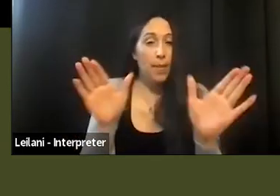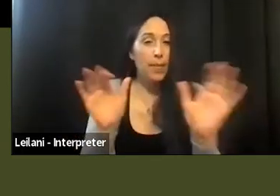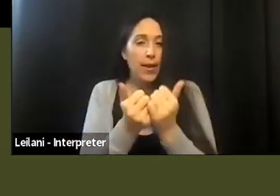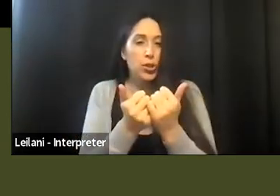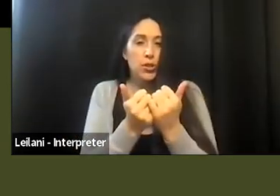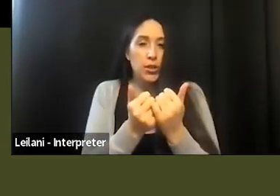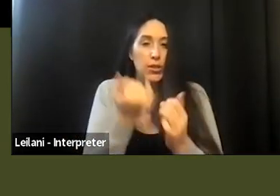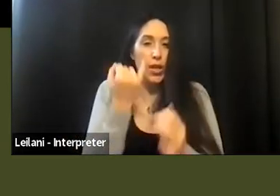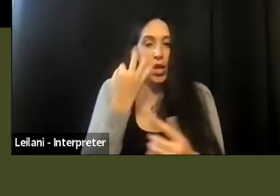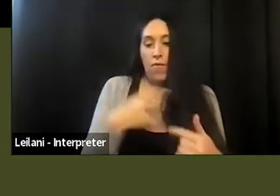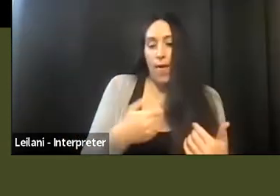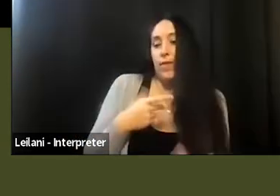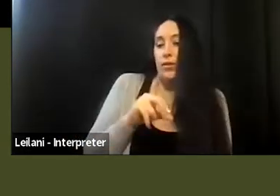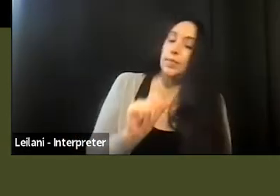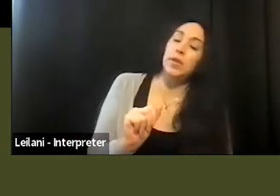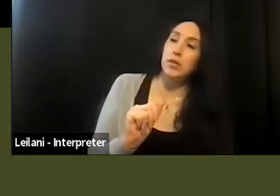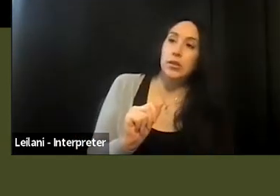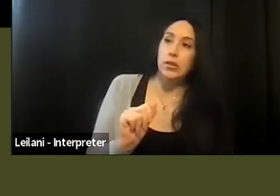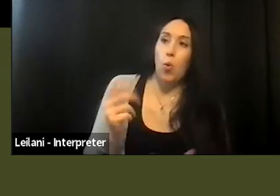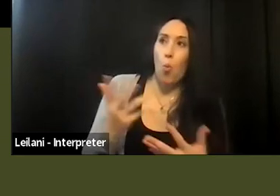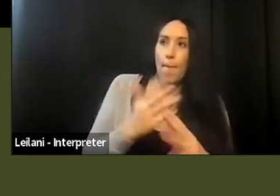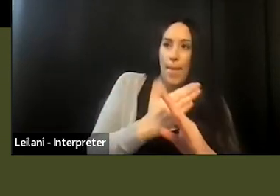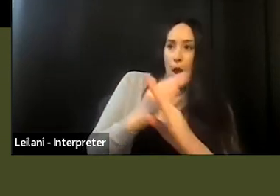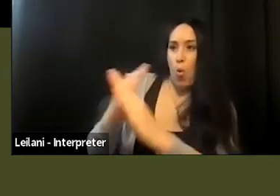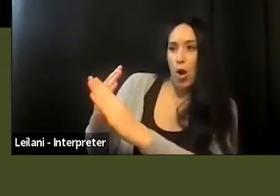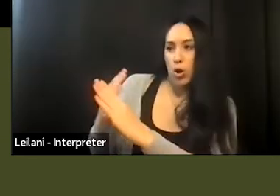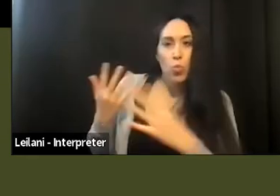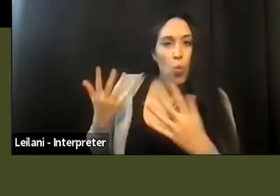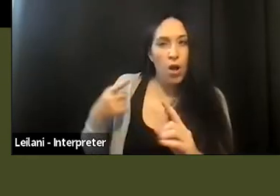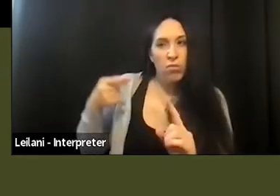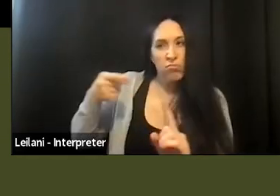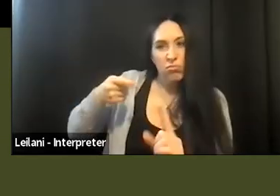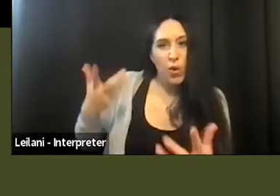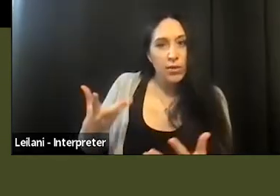And where are these barriers? Exactly what you just said is what